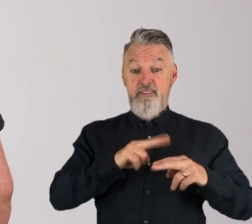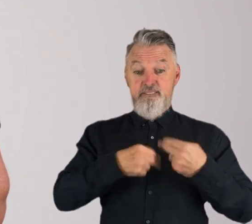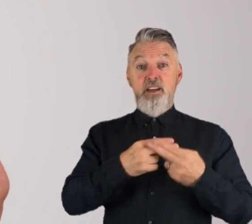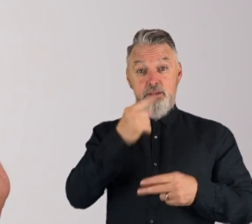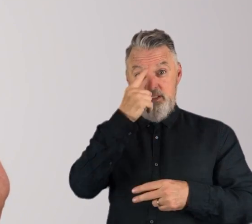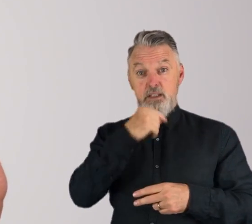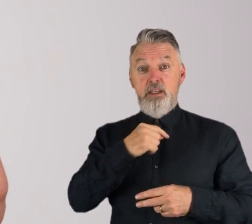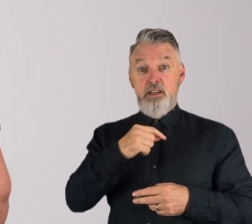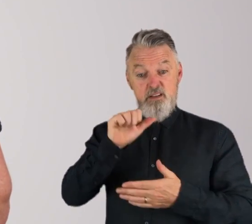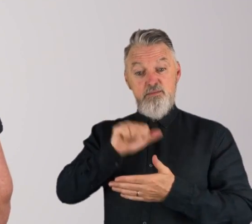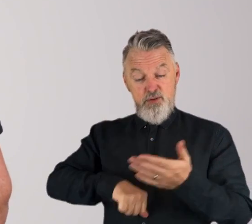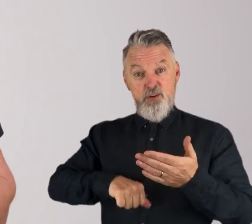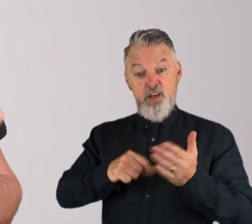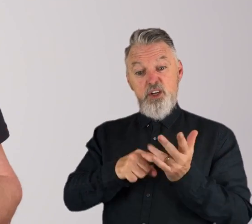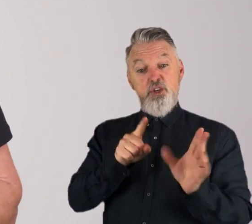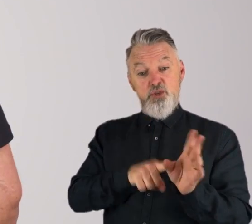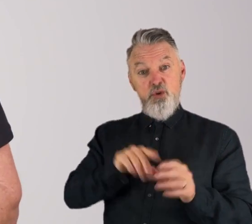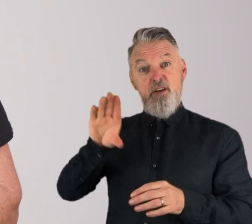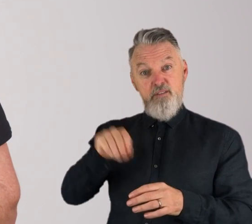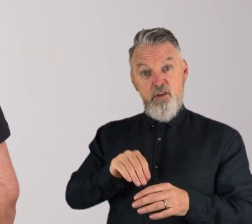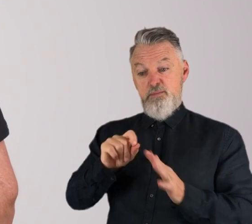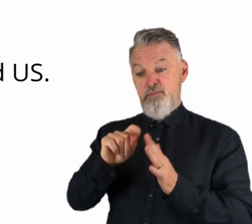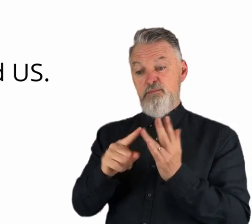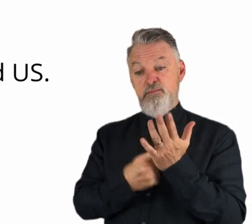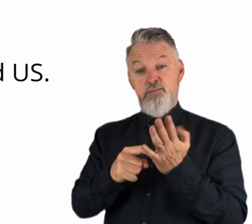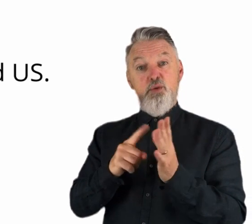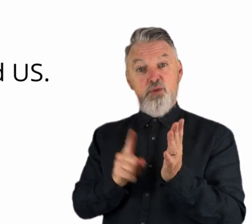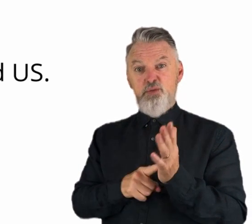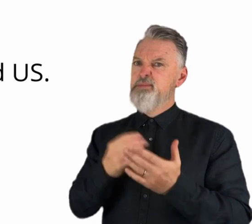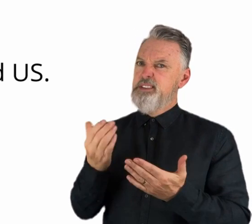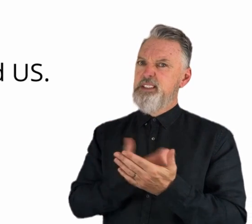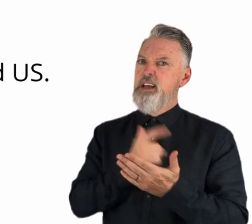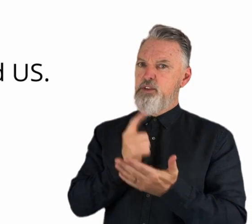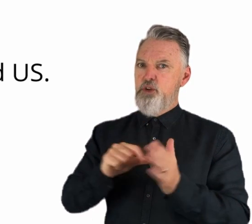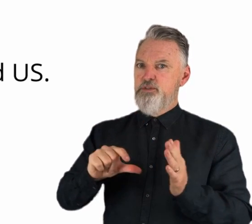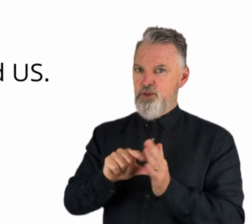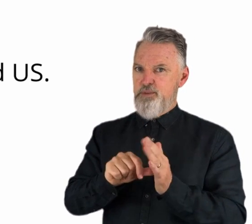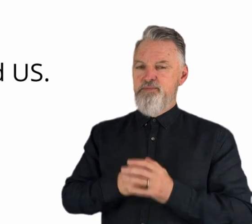directly from our portal saving huge amounts of time. CPToys is now an income generating company